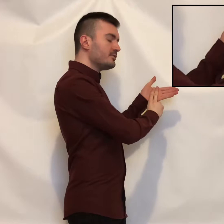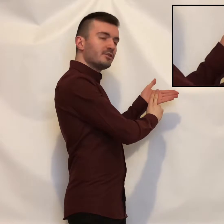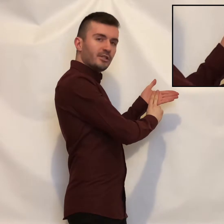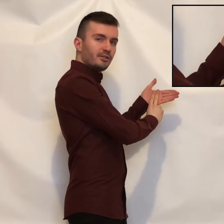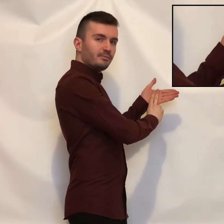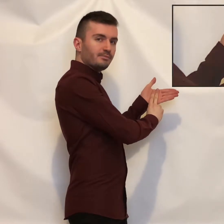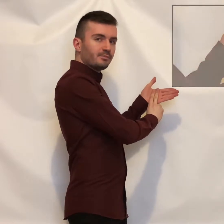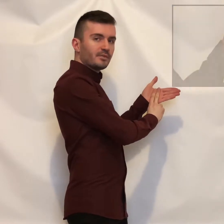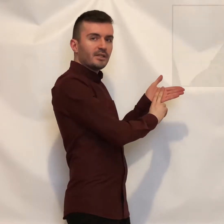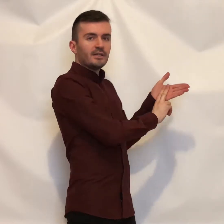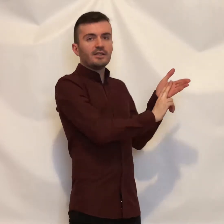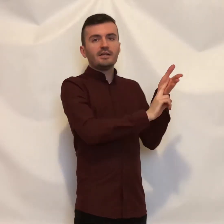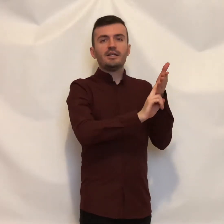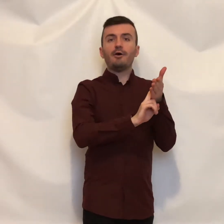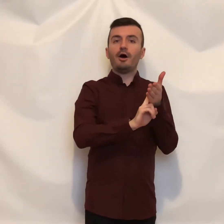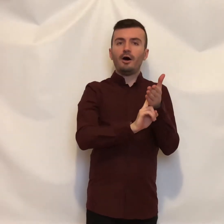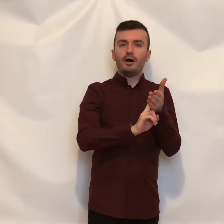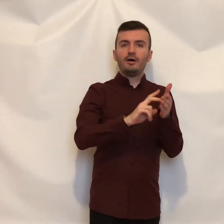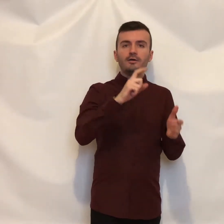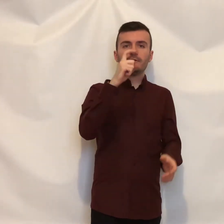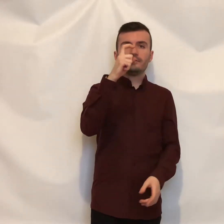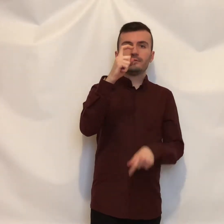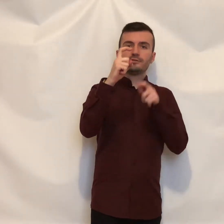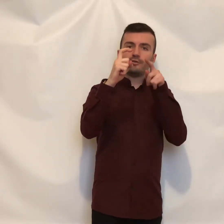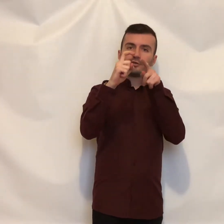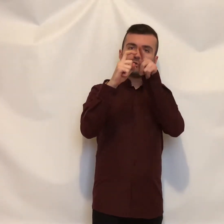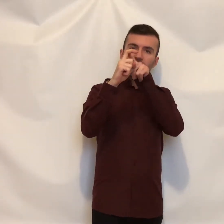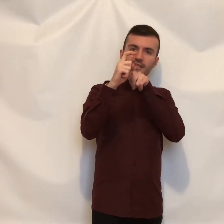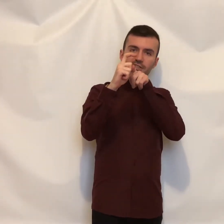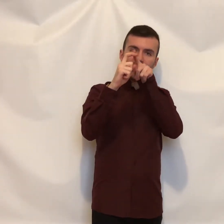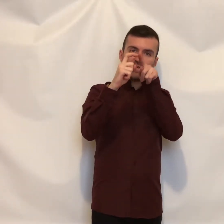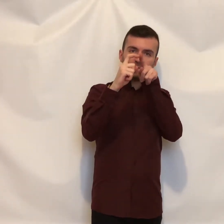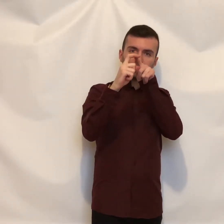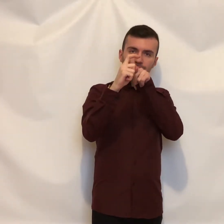and 'n', two now, 'r', sort of create the shape